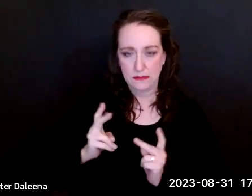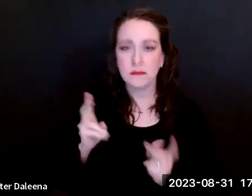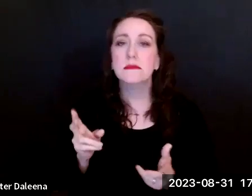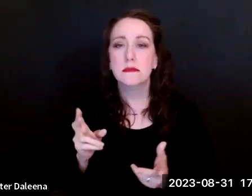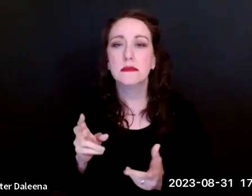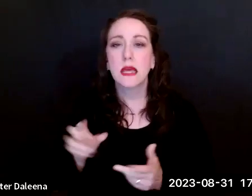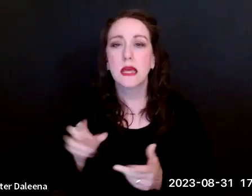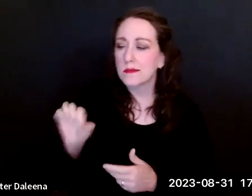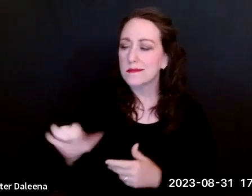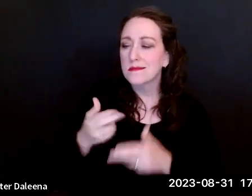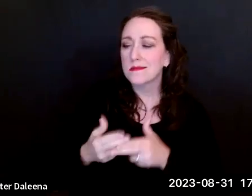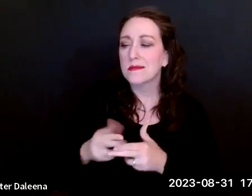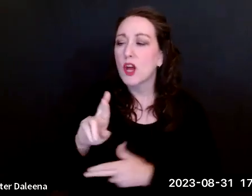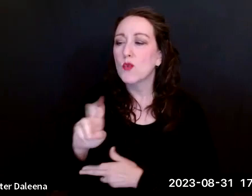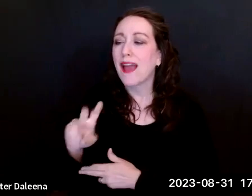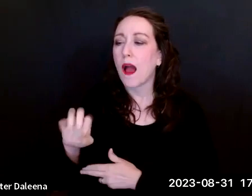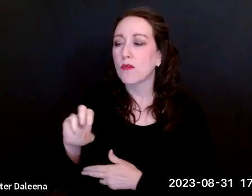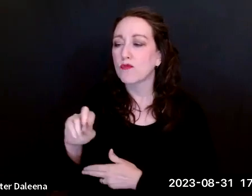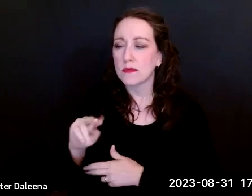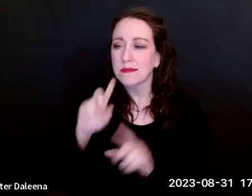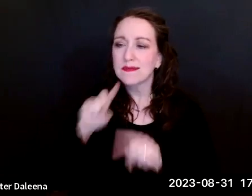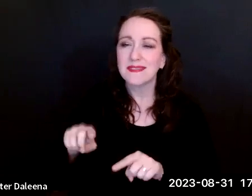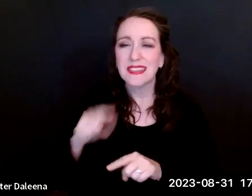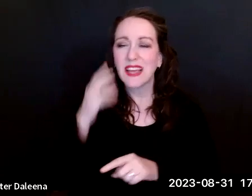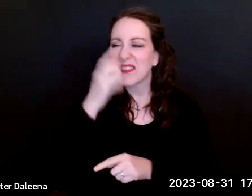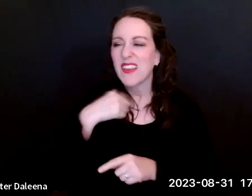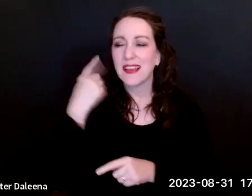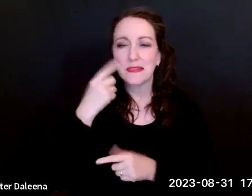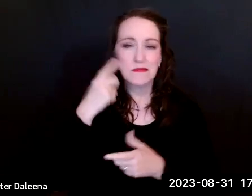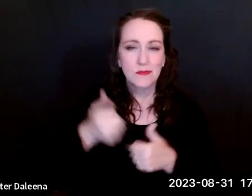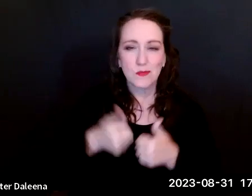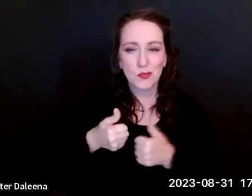is a button called reactions or potentially depending on which version of Zoom you have